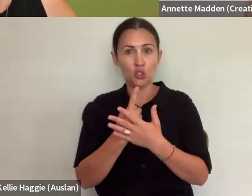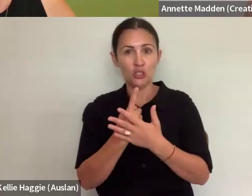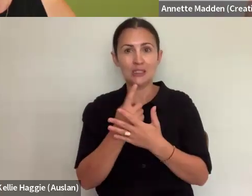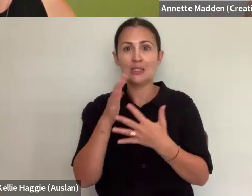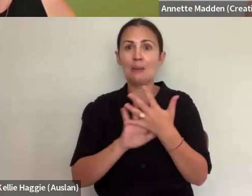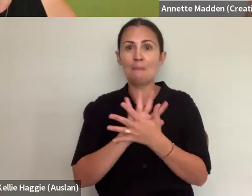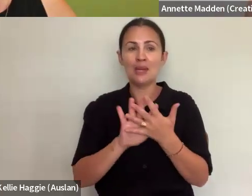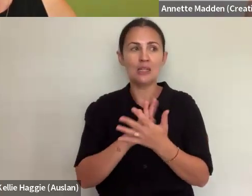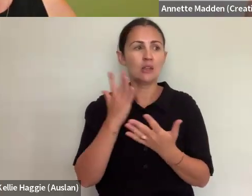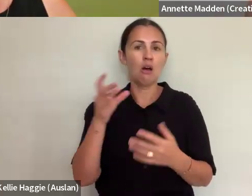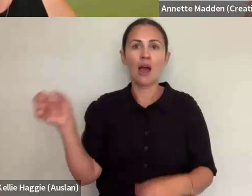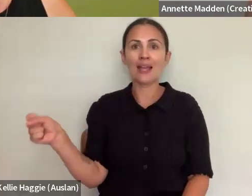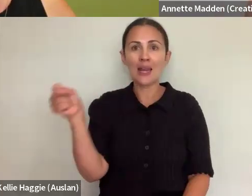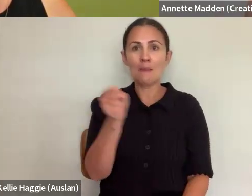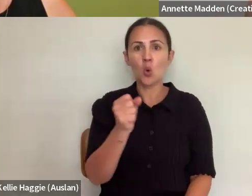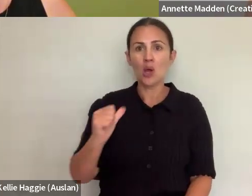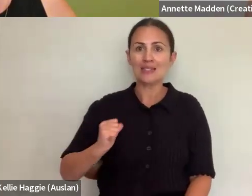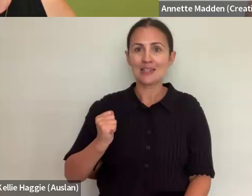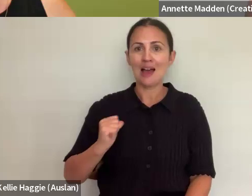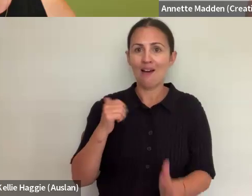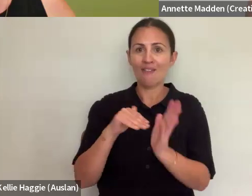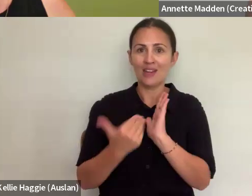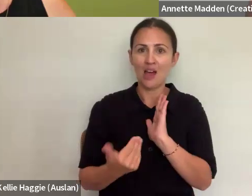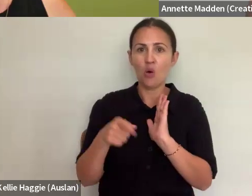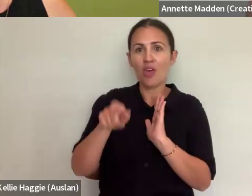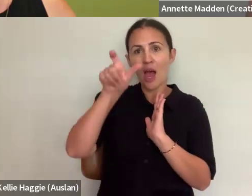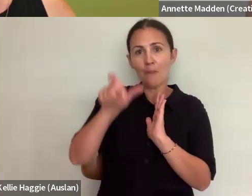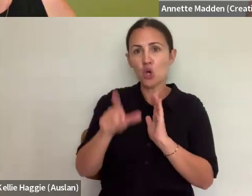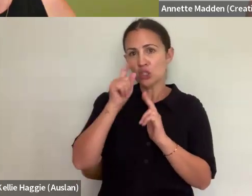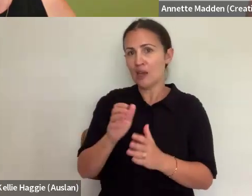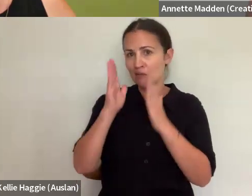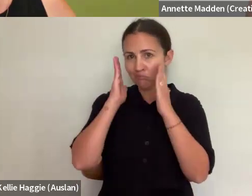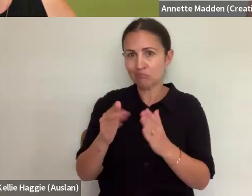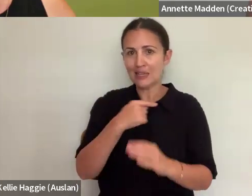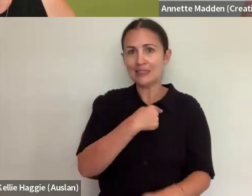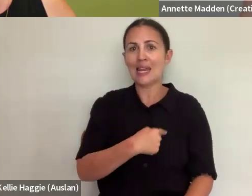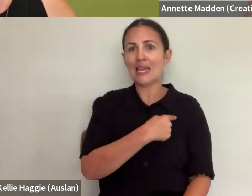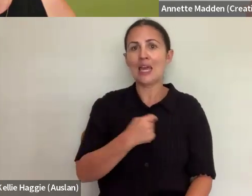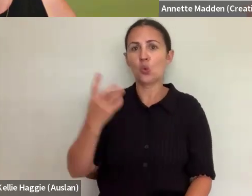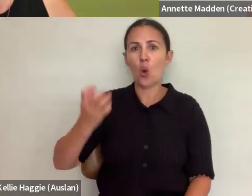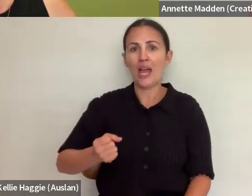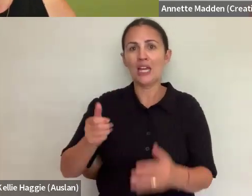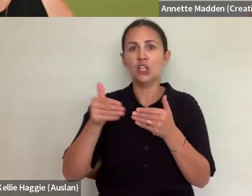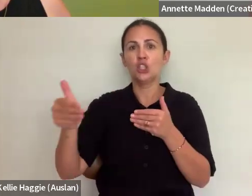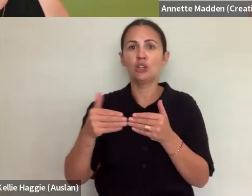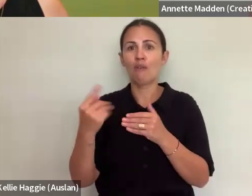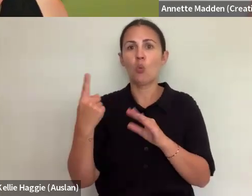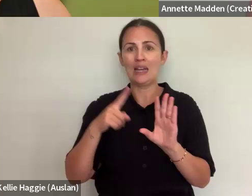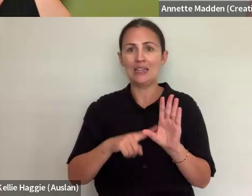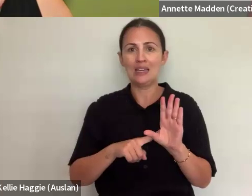different in different contexts. So for some organisations, this opportunity will be about being able to